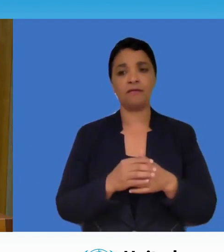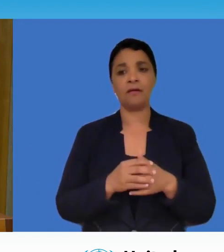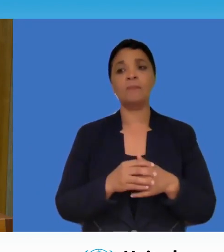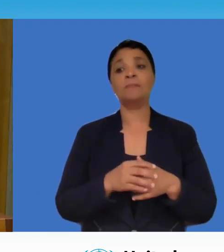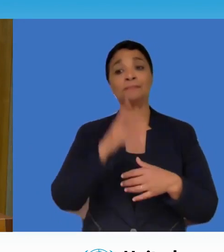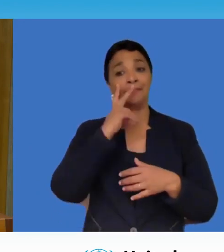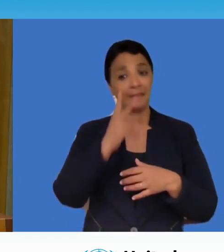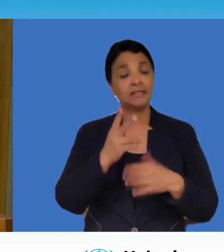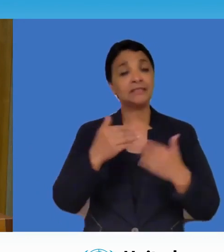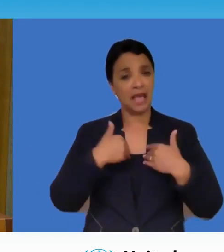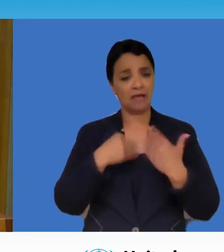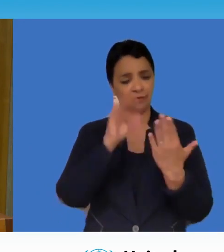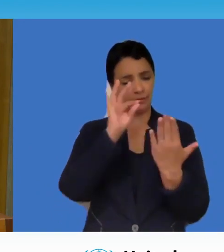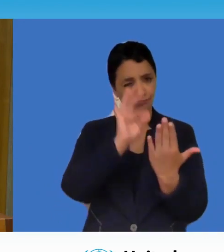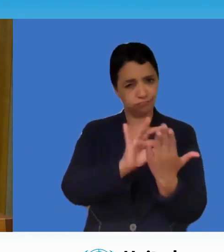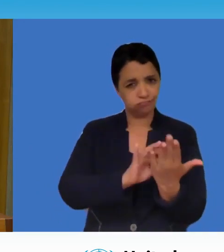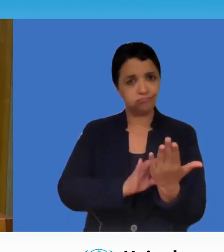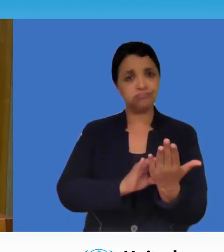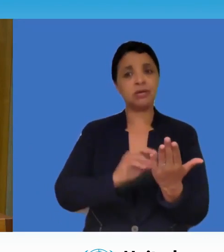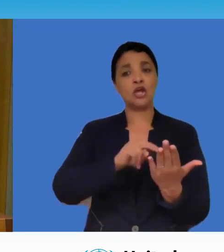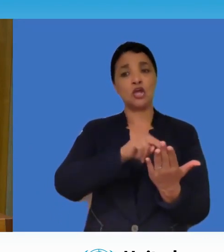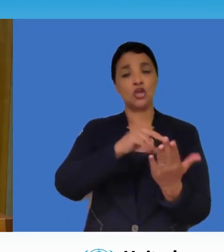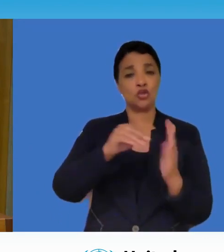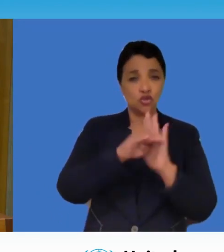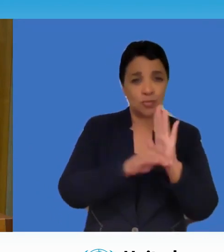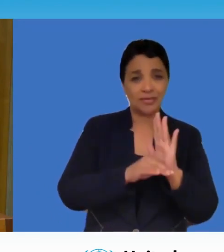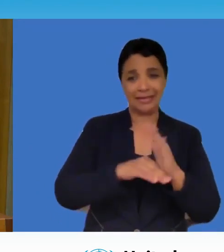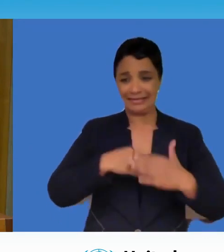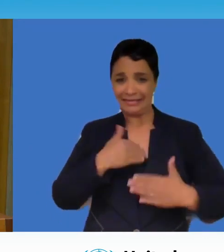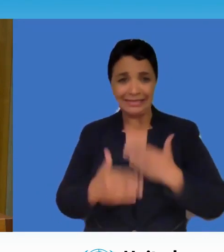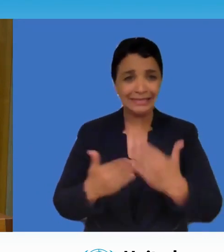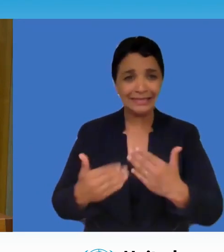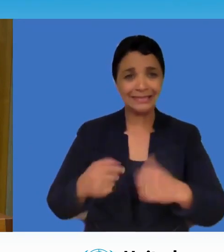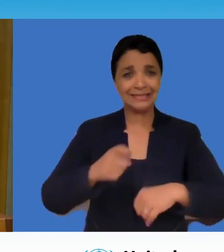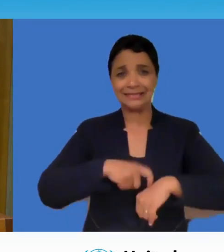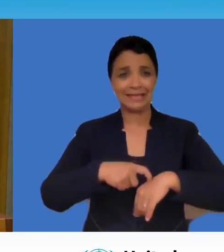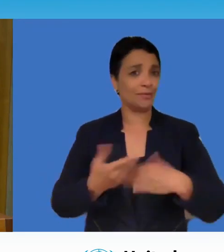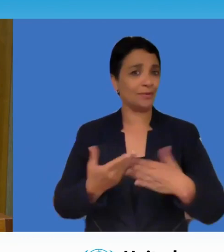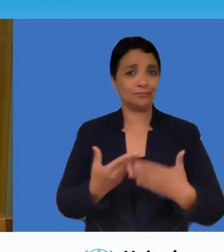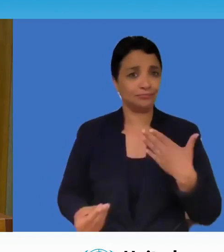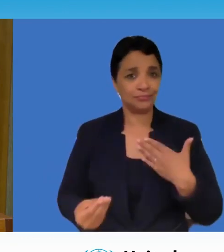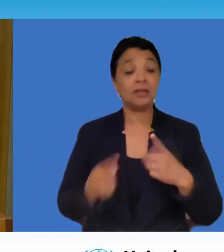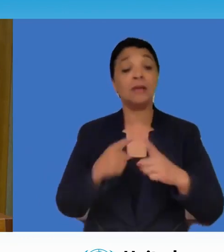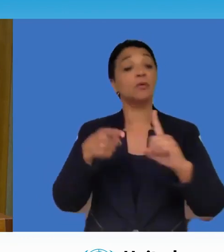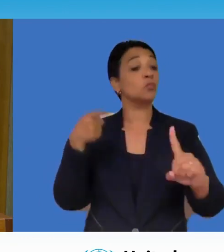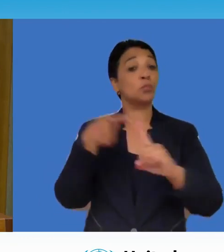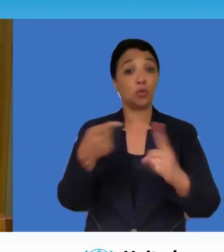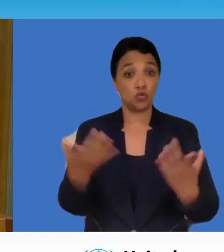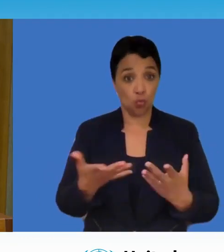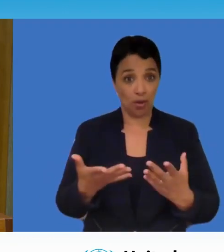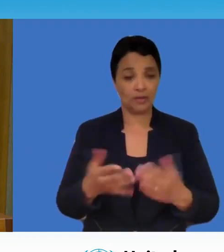time to detail all the relevant crpd requirements for humanitarian action however the key point is